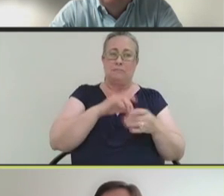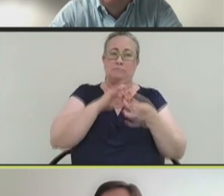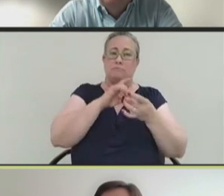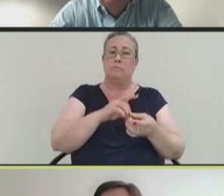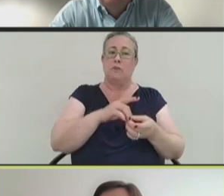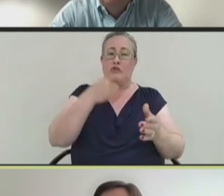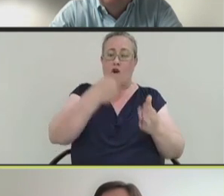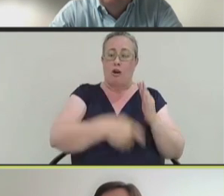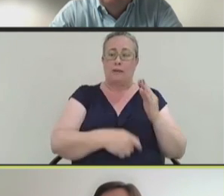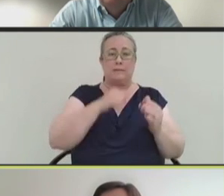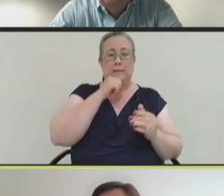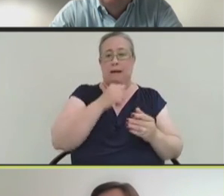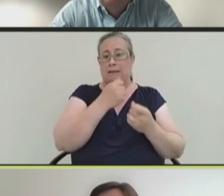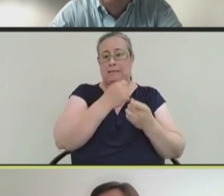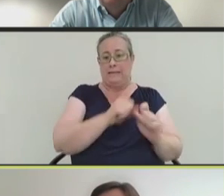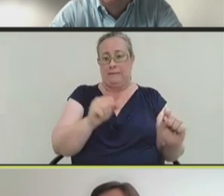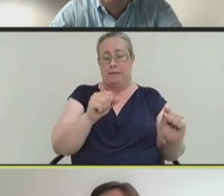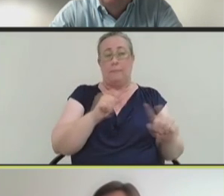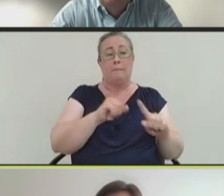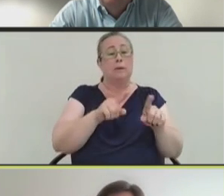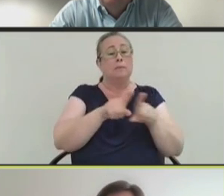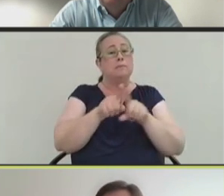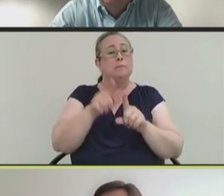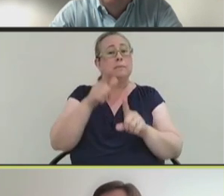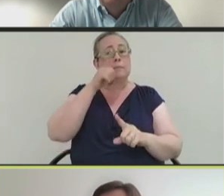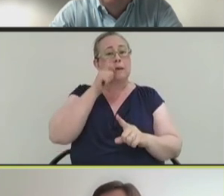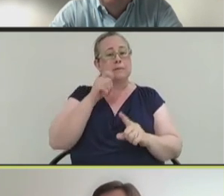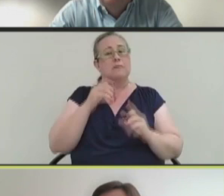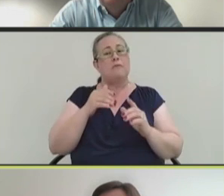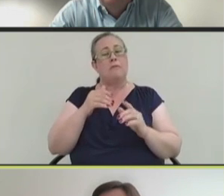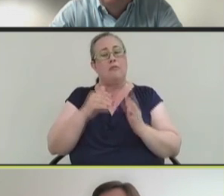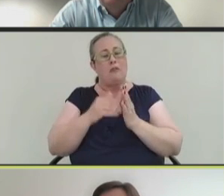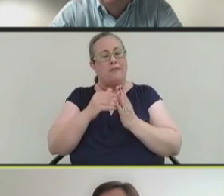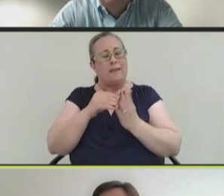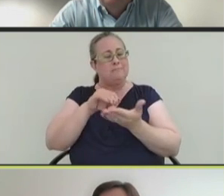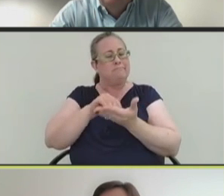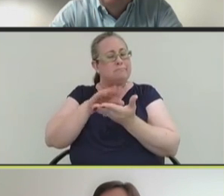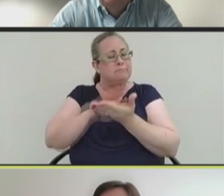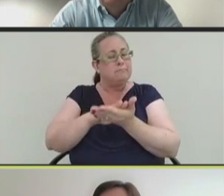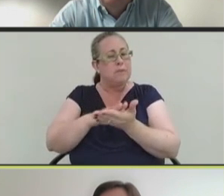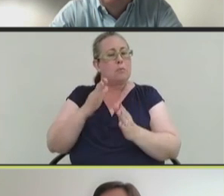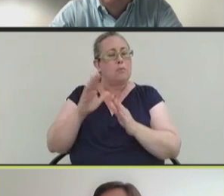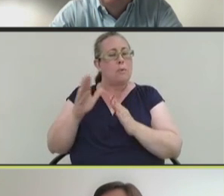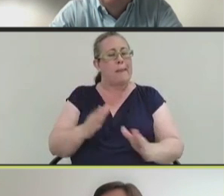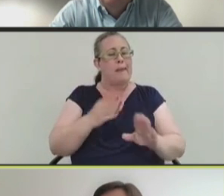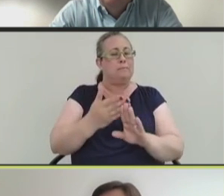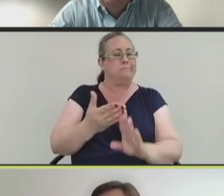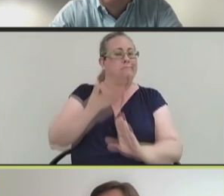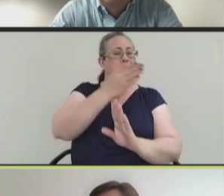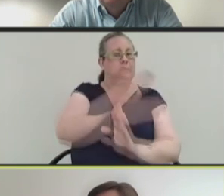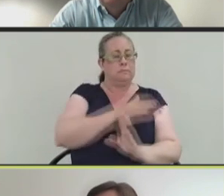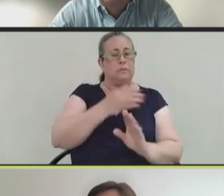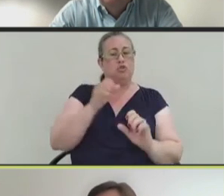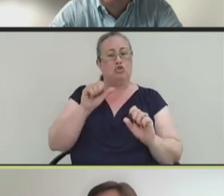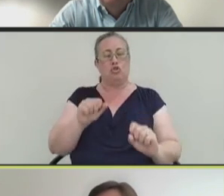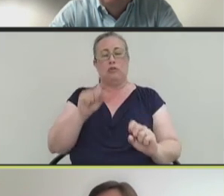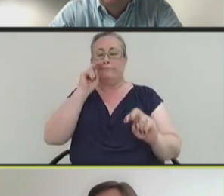But also, that because a lot of the documentation is prepared in advance, one is able to respond